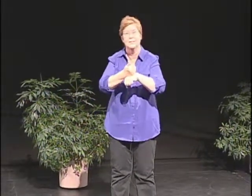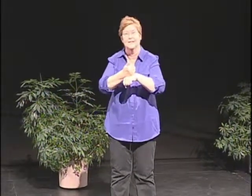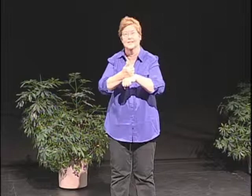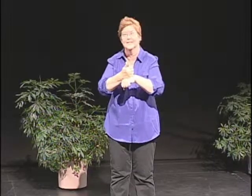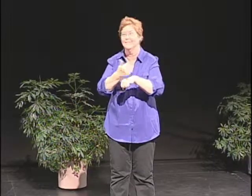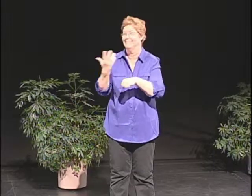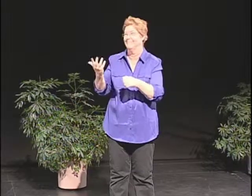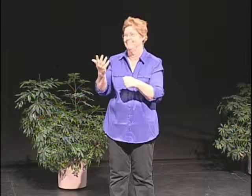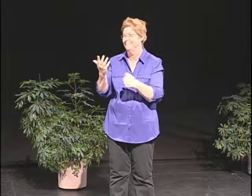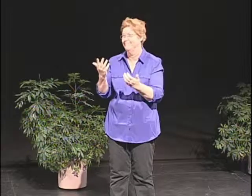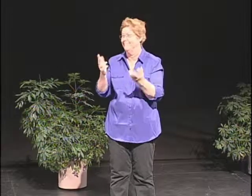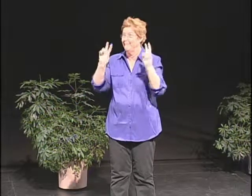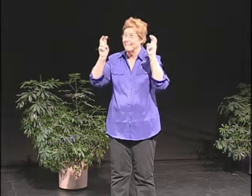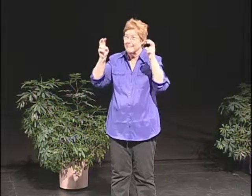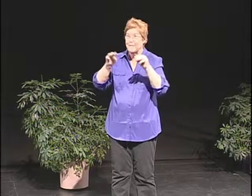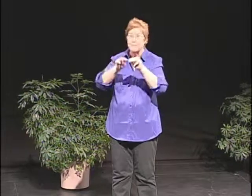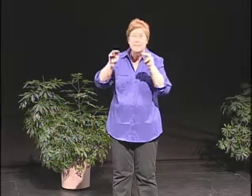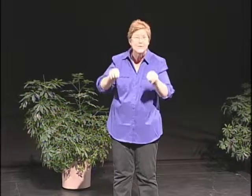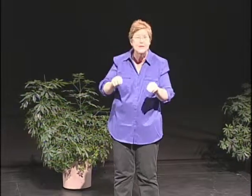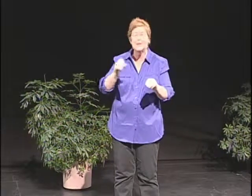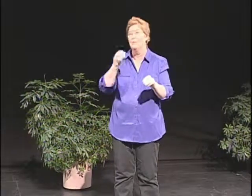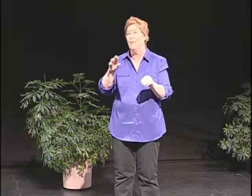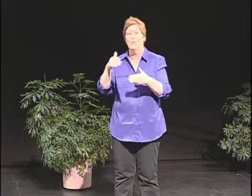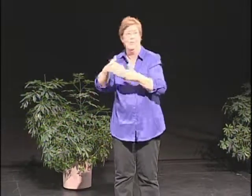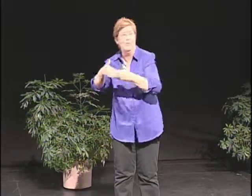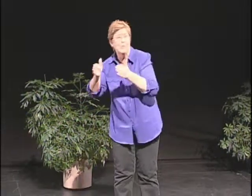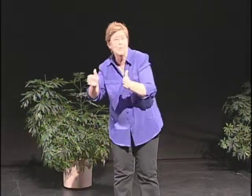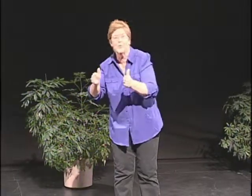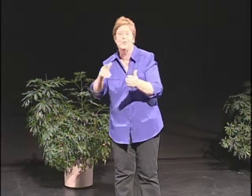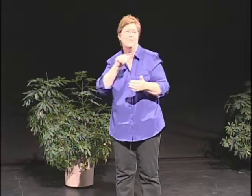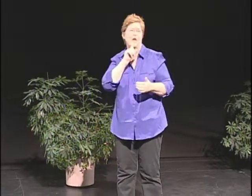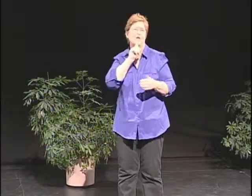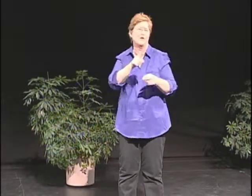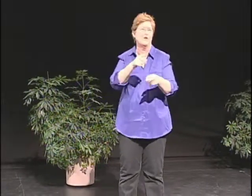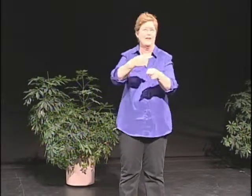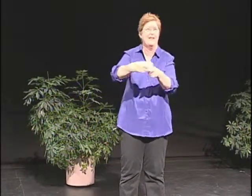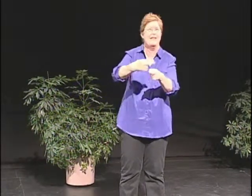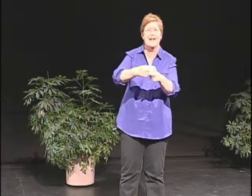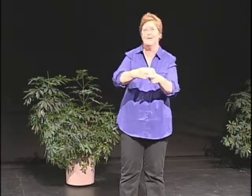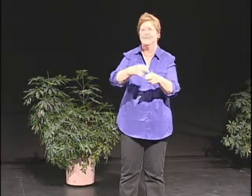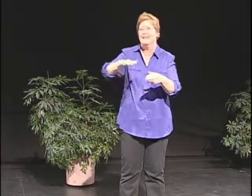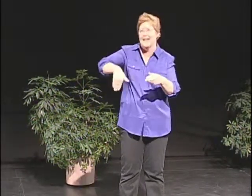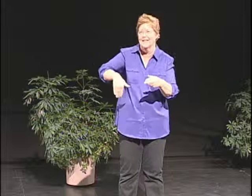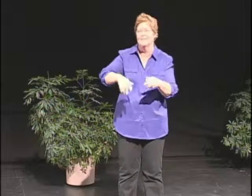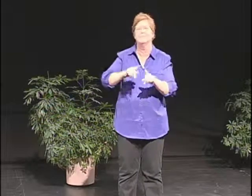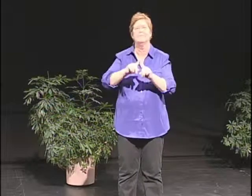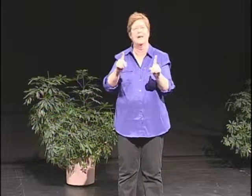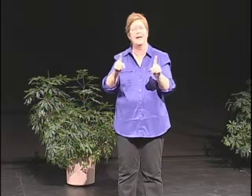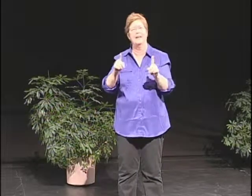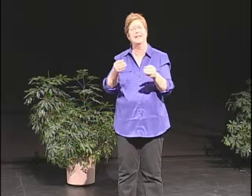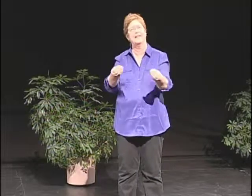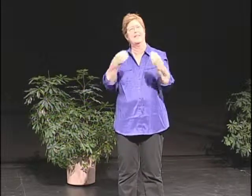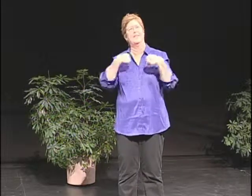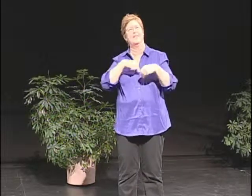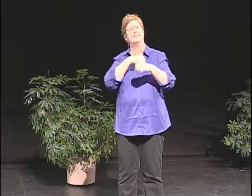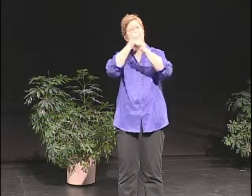And so we're trying to model our own setup, our own arrangement, copying those examples.